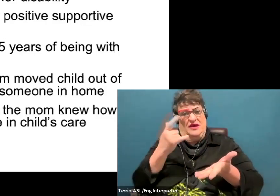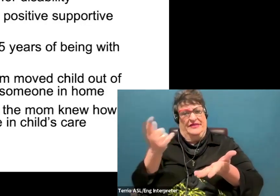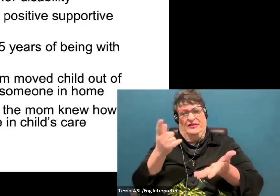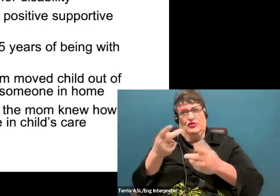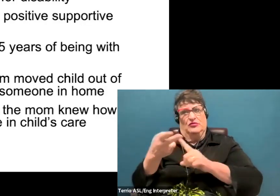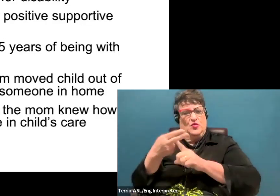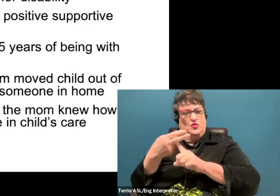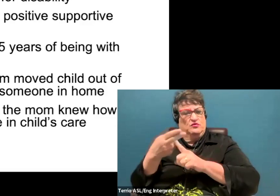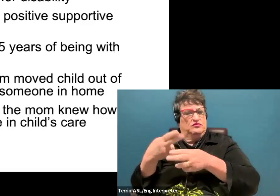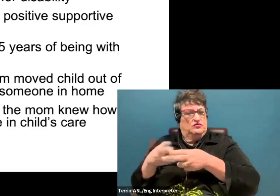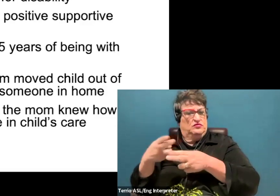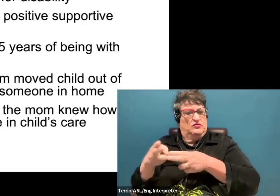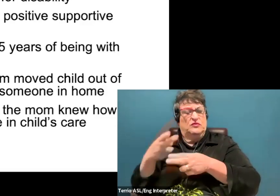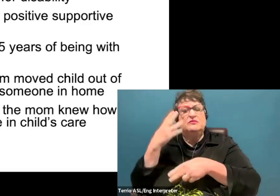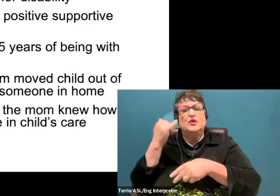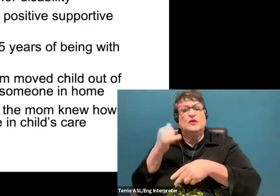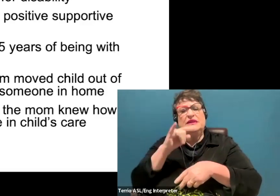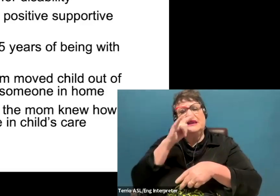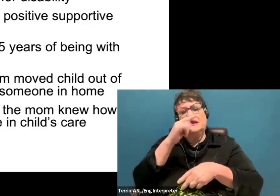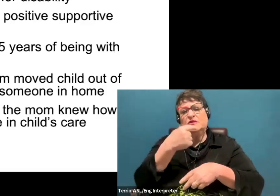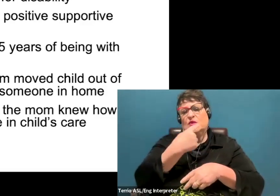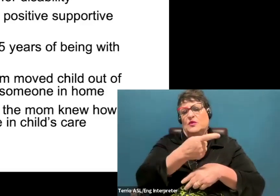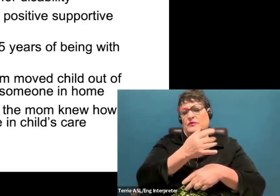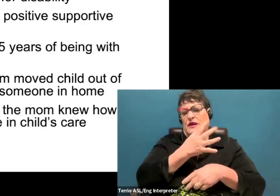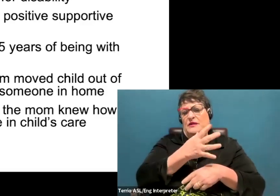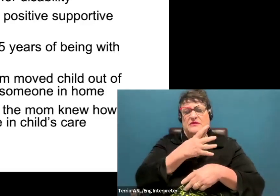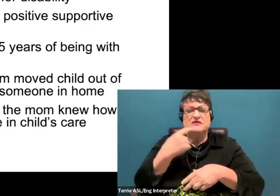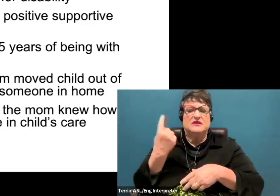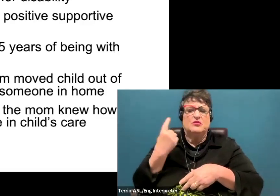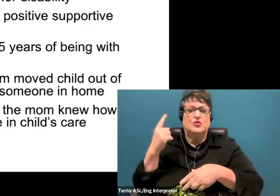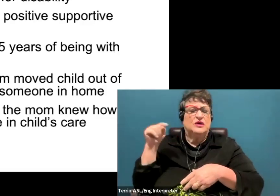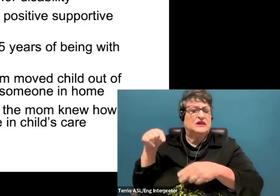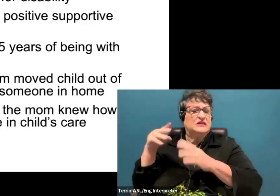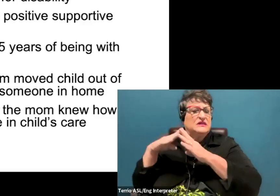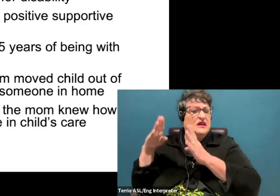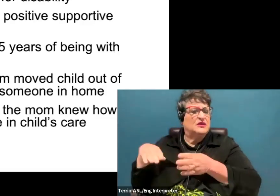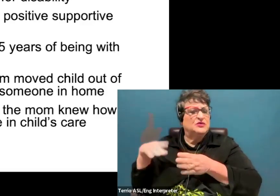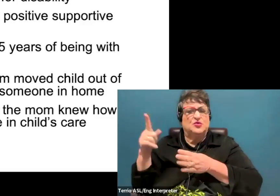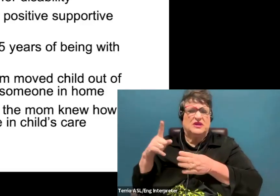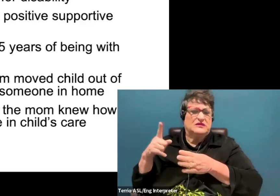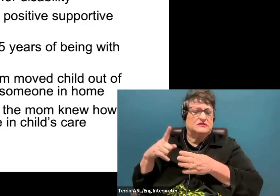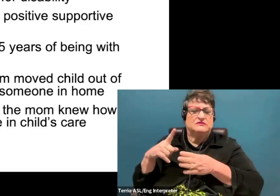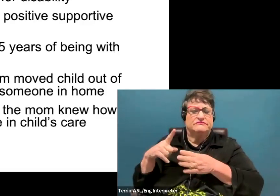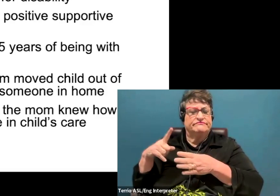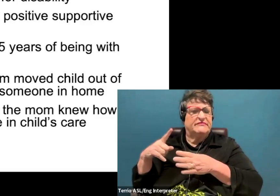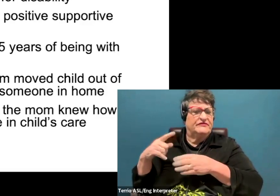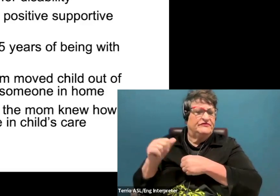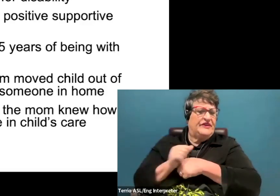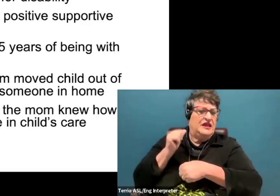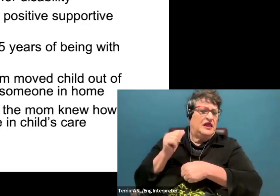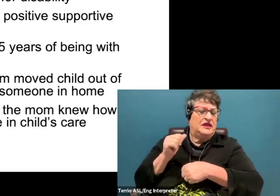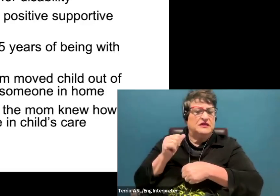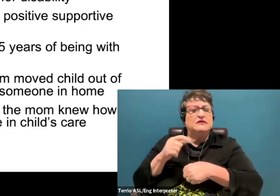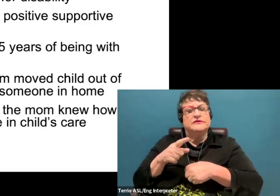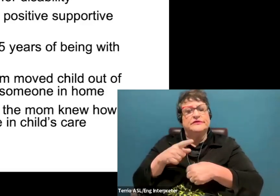the kid had told the mom that someone in the home was potentially violating her. And so mom made the decision, yes, we need to move, we need to leave